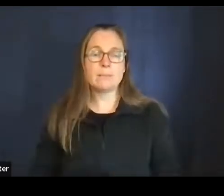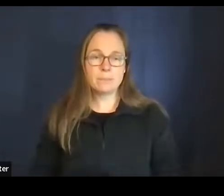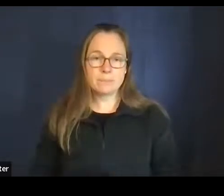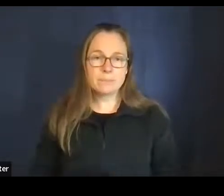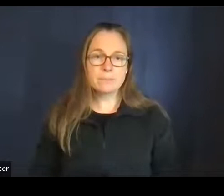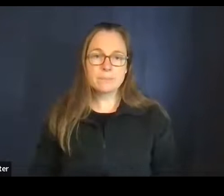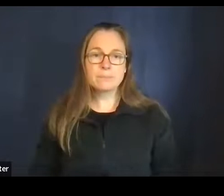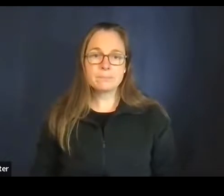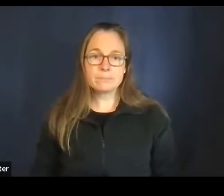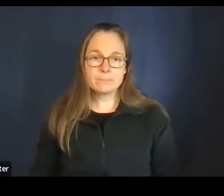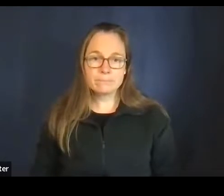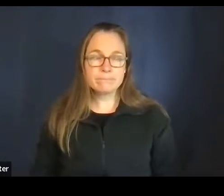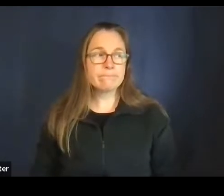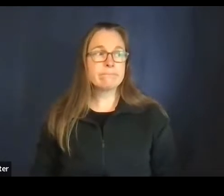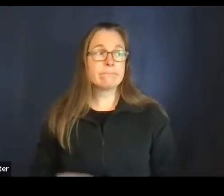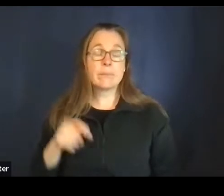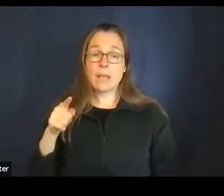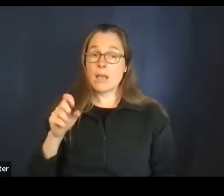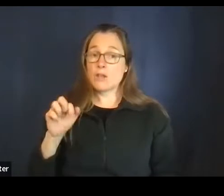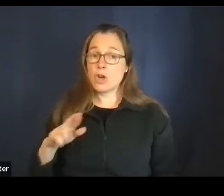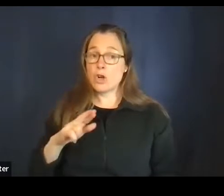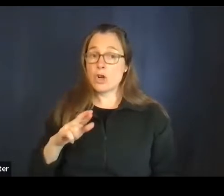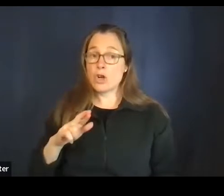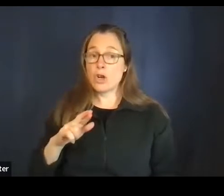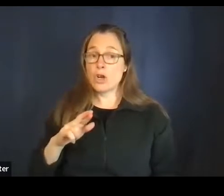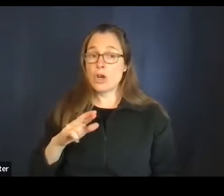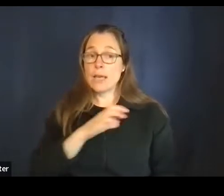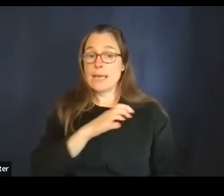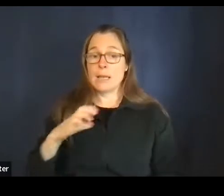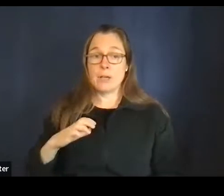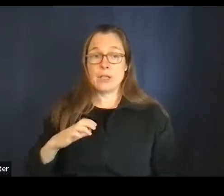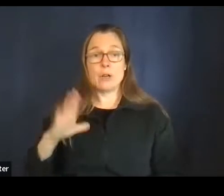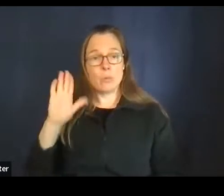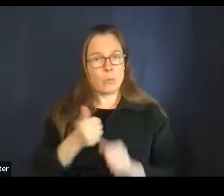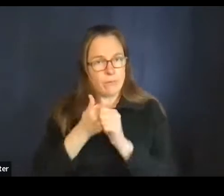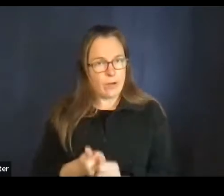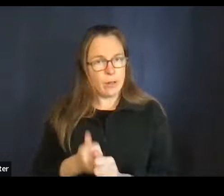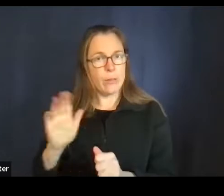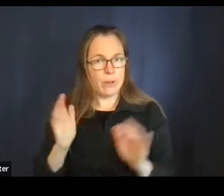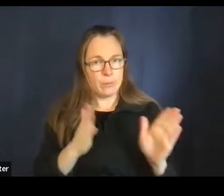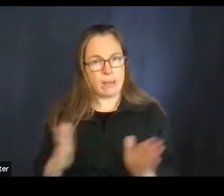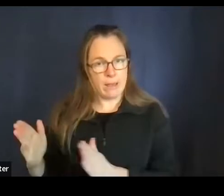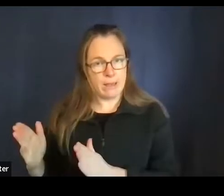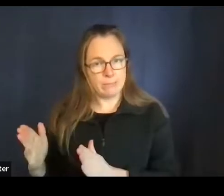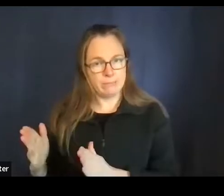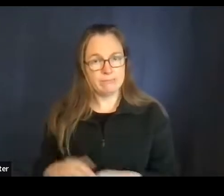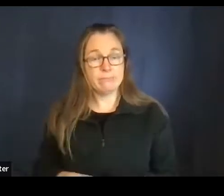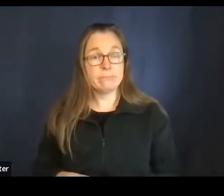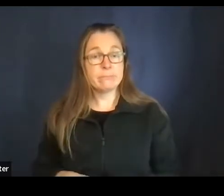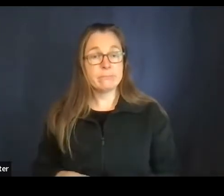We will center the Charter Commission's desired outcomes in our planning and implementation and measure the city's success against them.